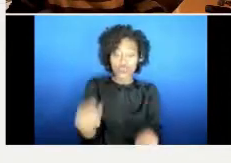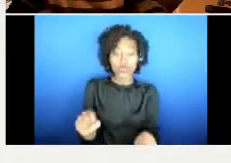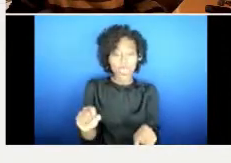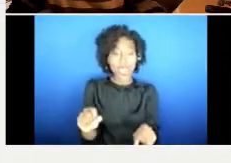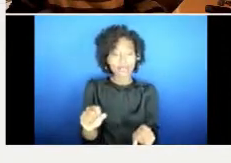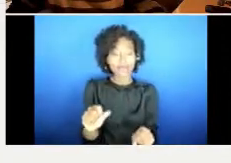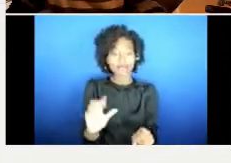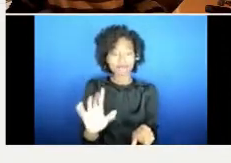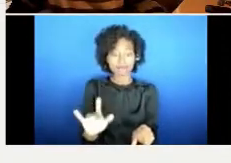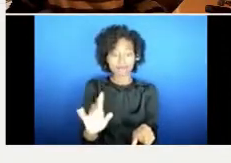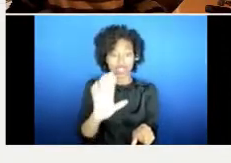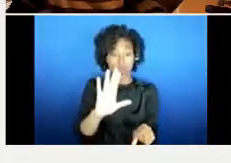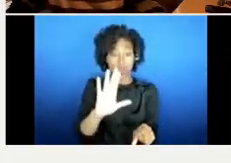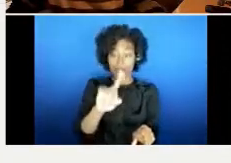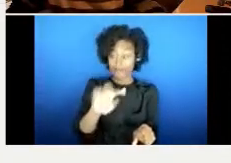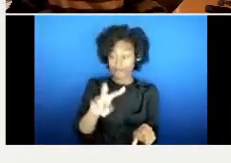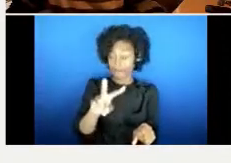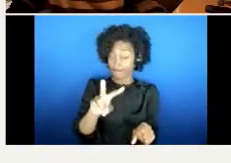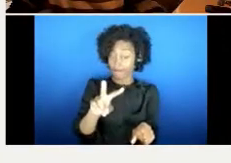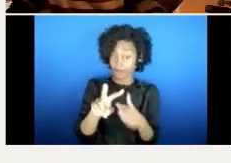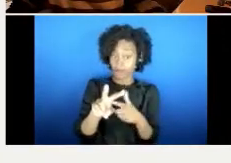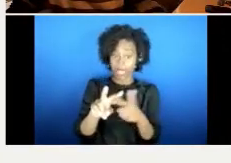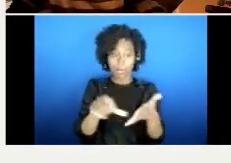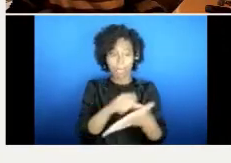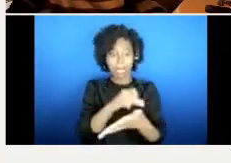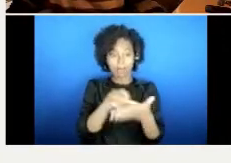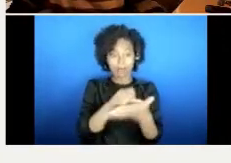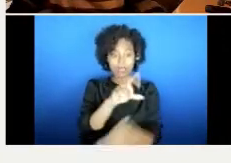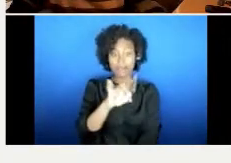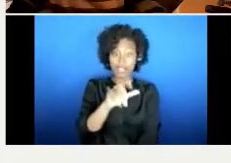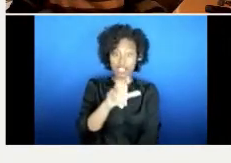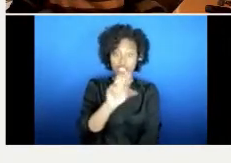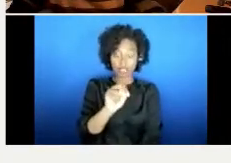by clicking that division icon, and then go to your division.